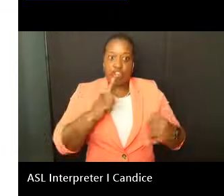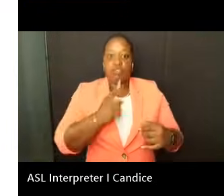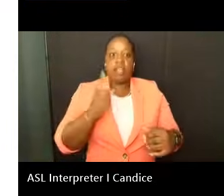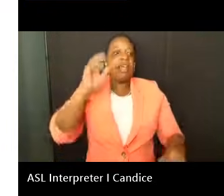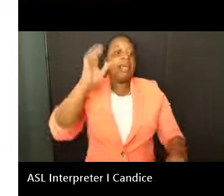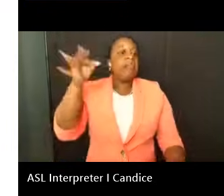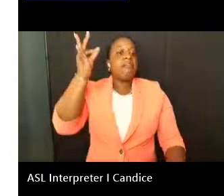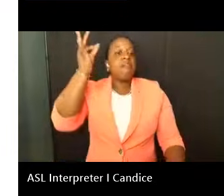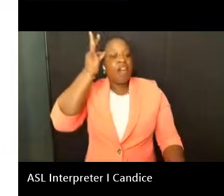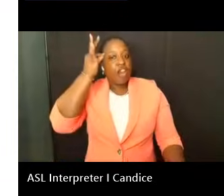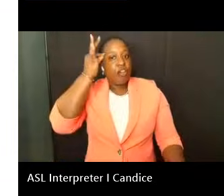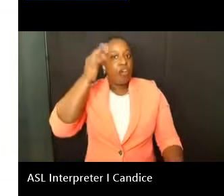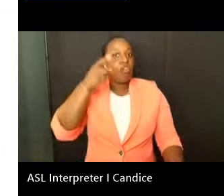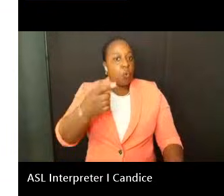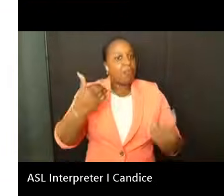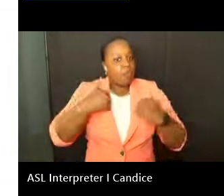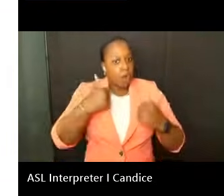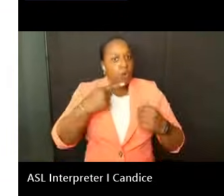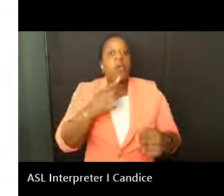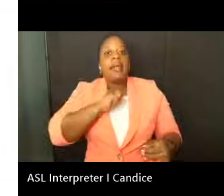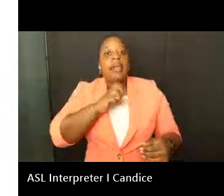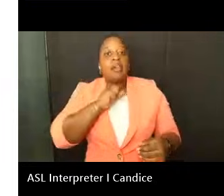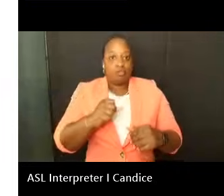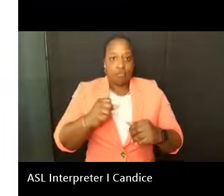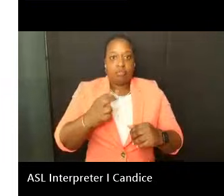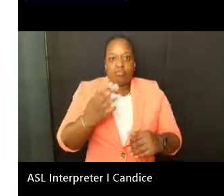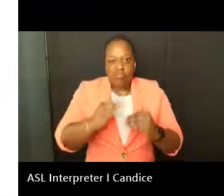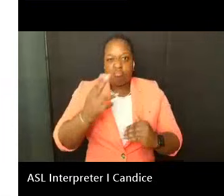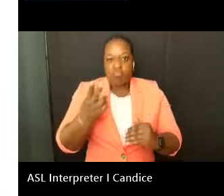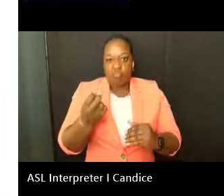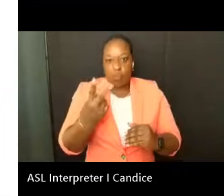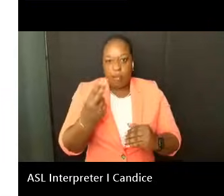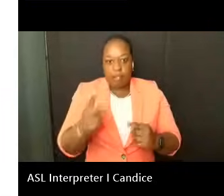you have to be greater than 12 years of age. You have to show some evidence of